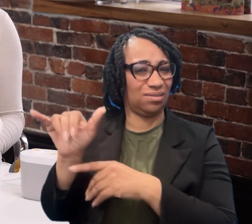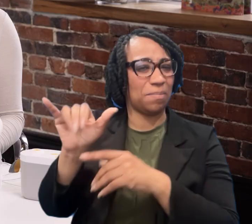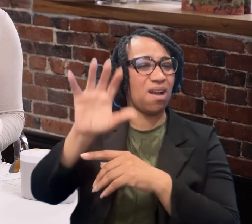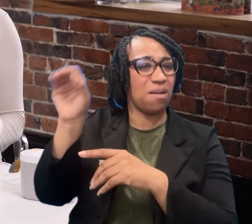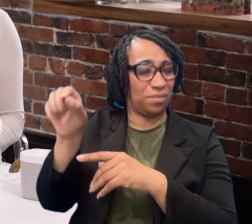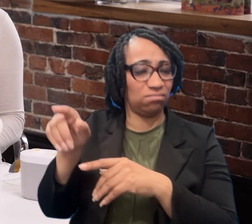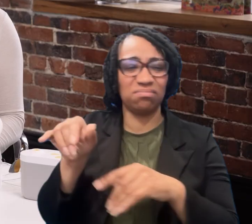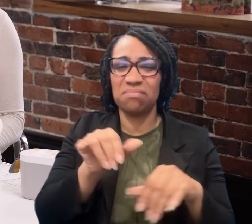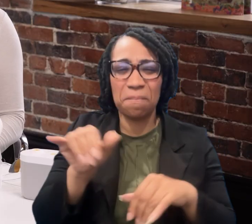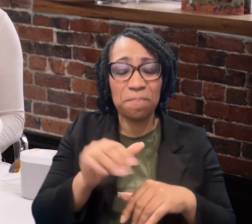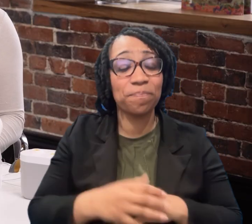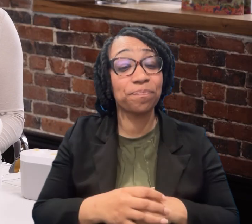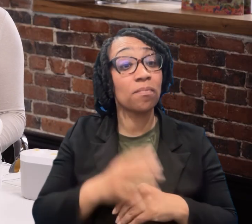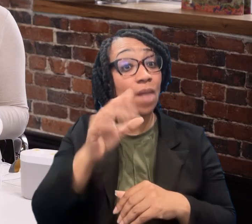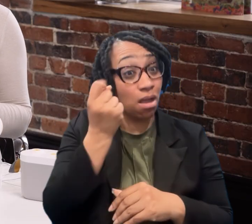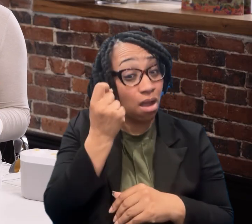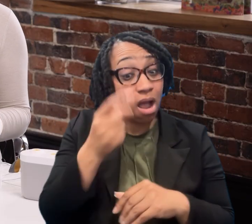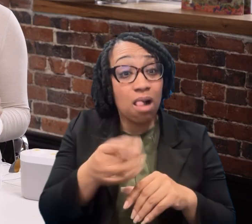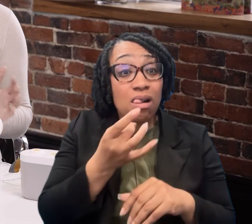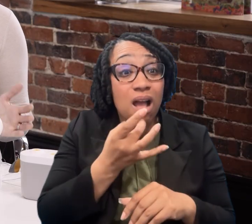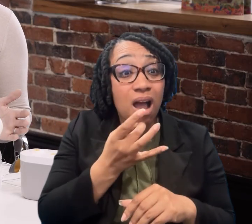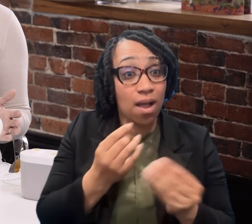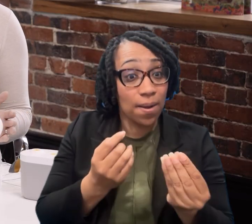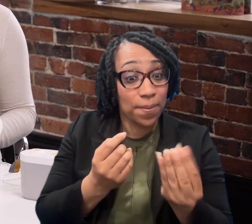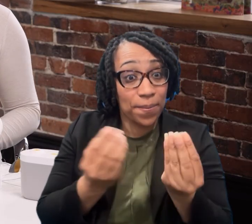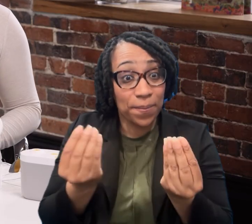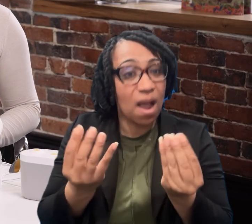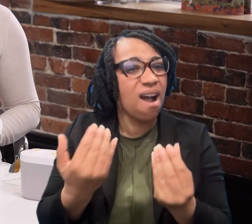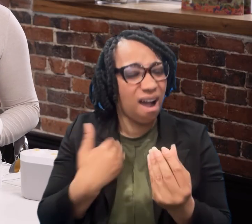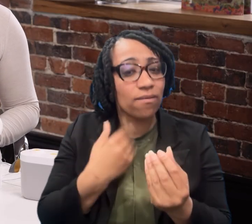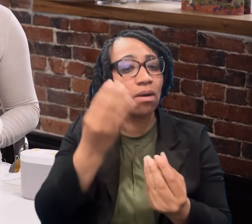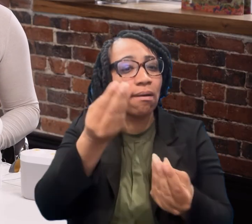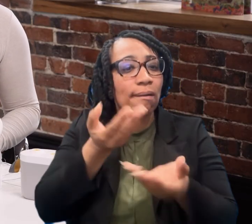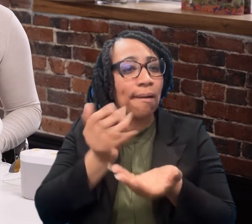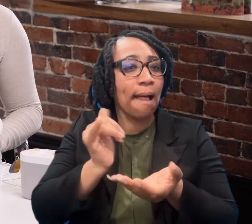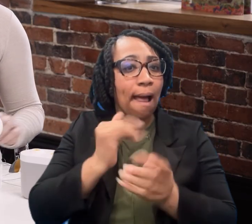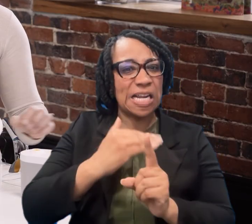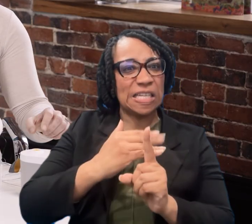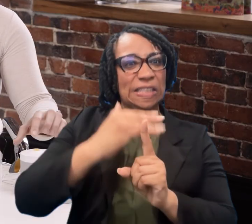pump that Medela has. Outside of that pumping pattern, they also have new light indicators